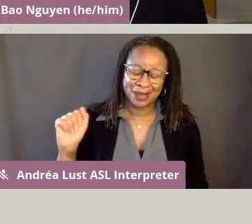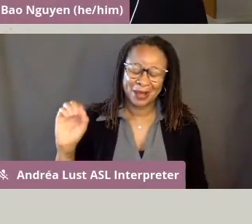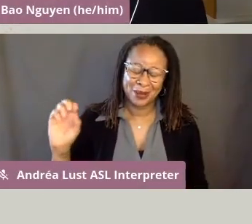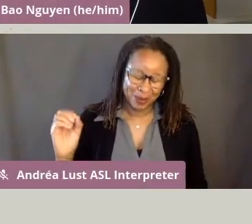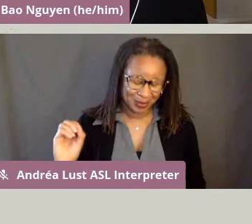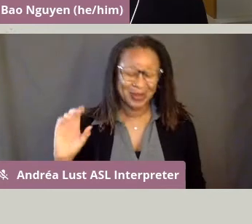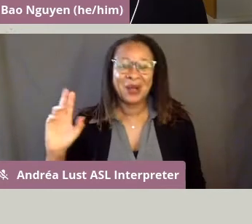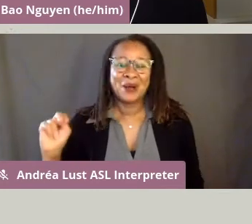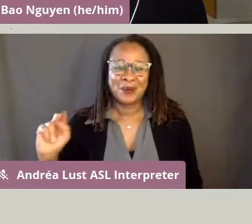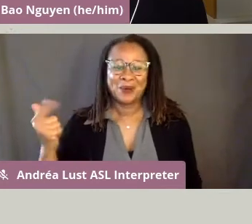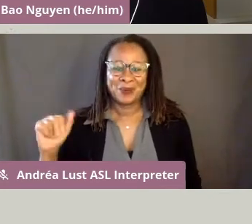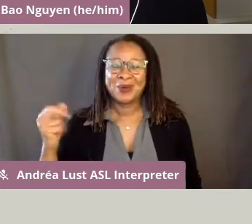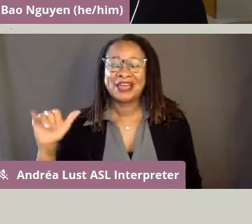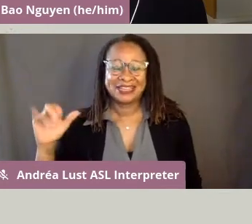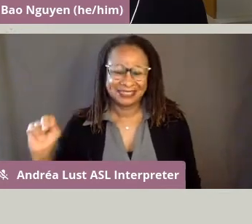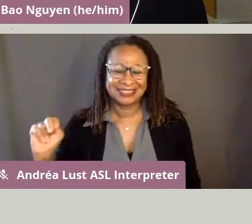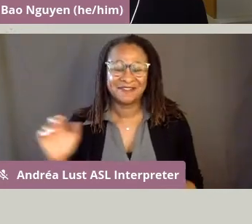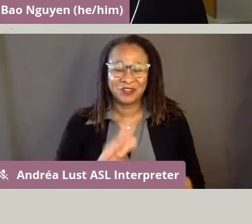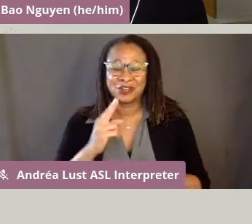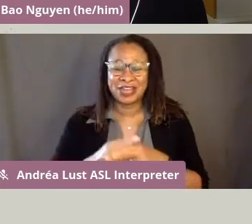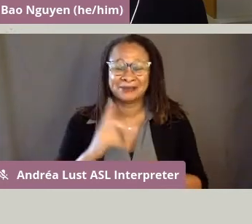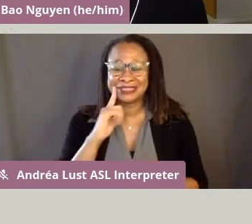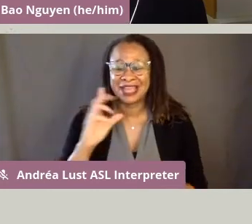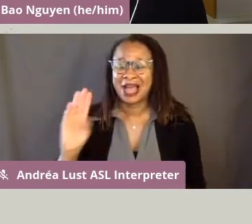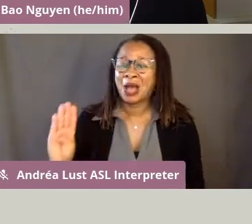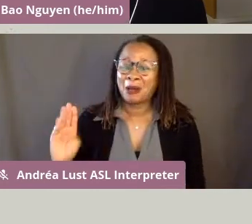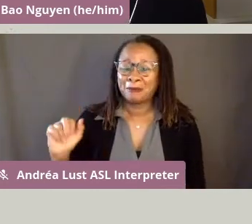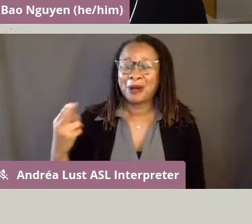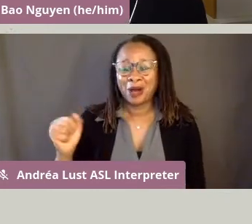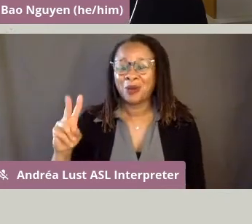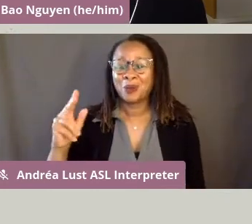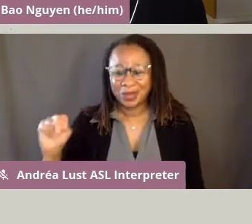So, Bhawin Suchak talk to us about your organizations